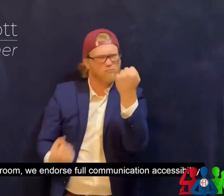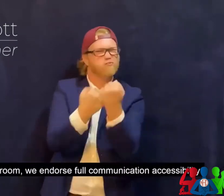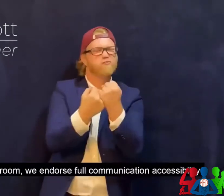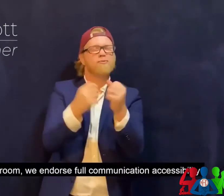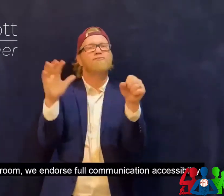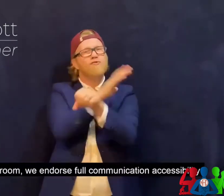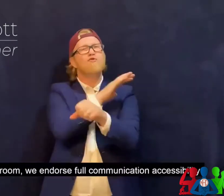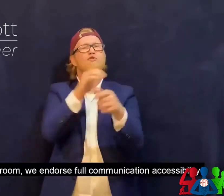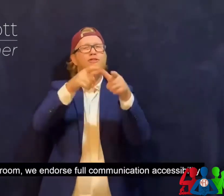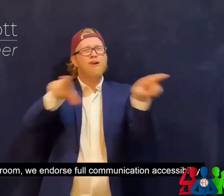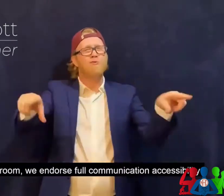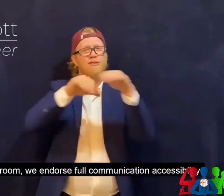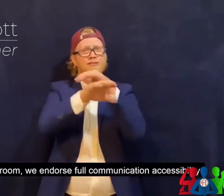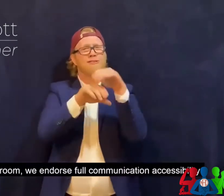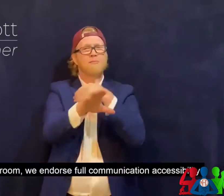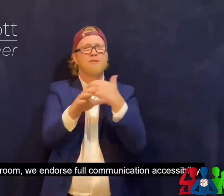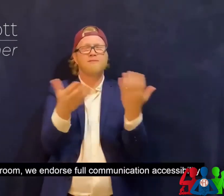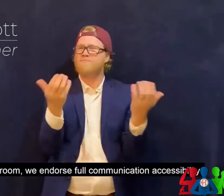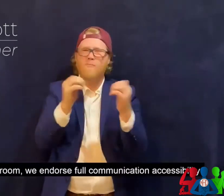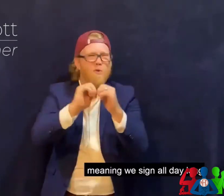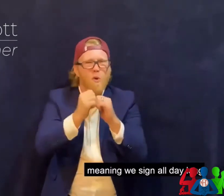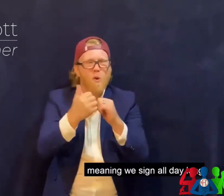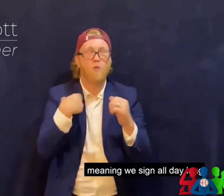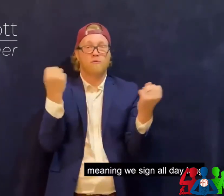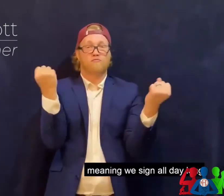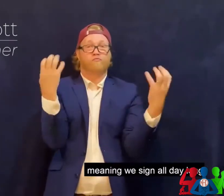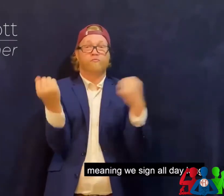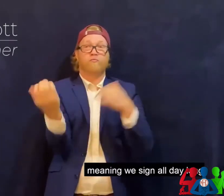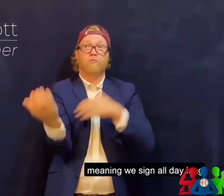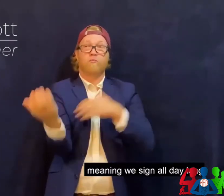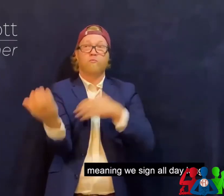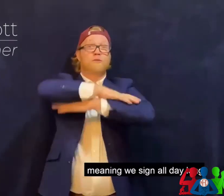In the classroom, we endorse full communication accessibility meeting.